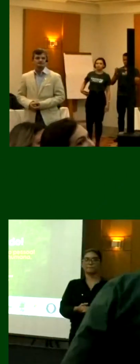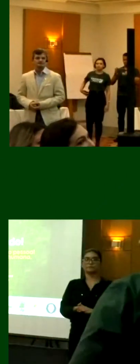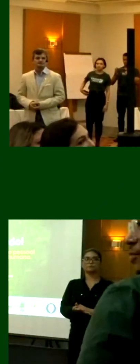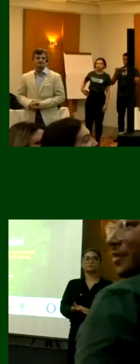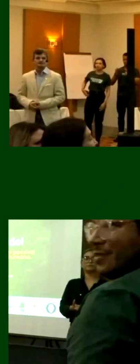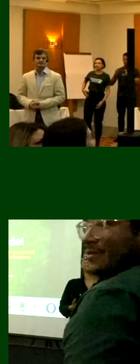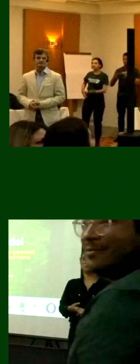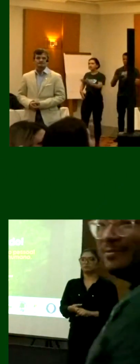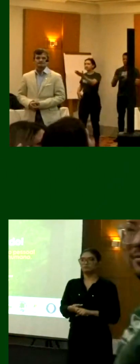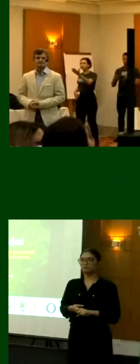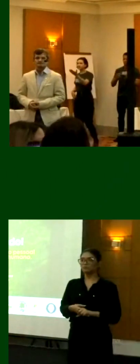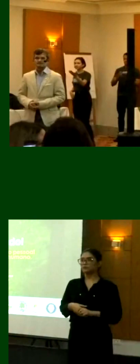where is the support